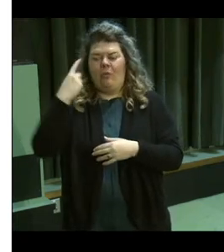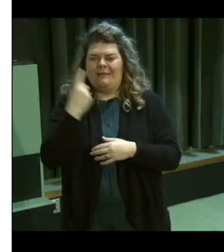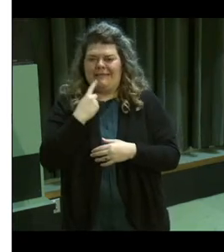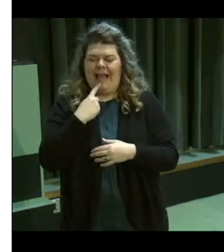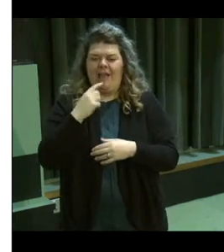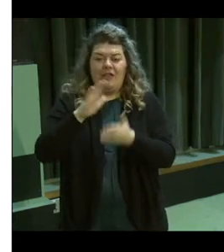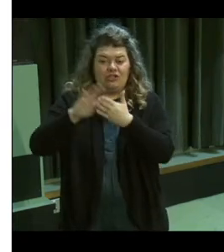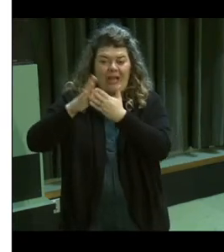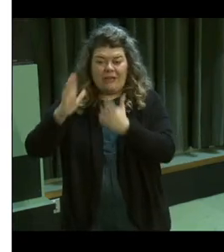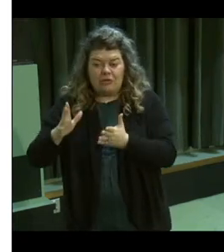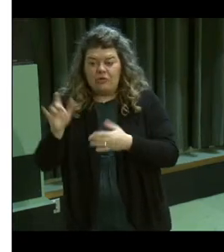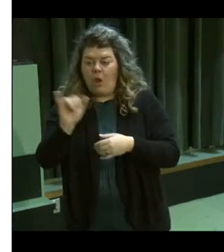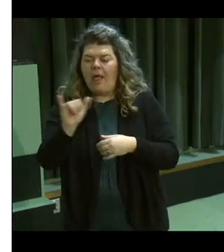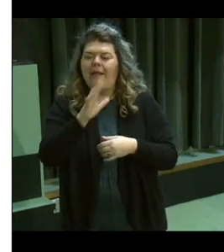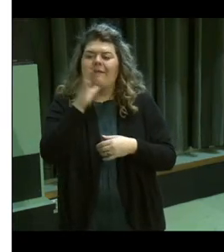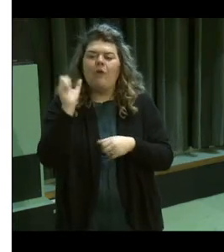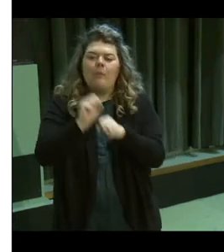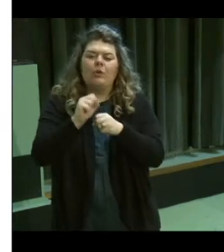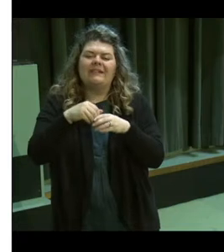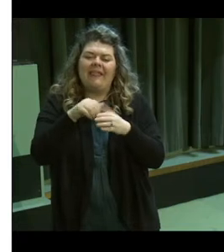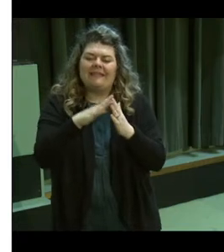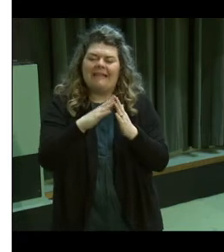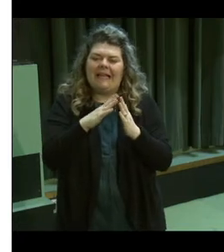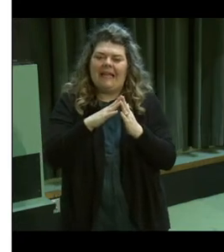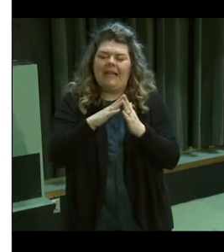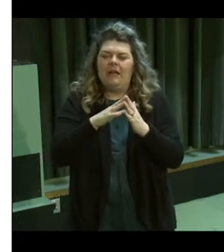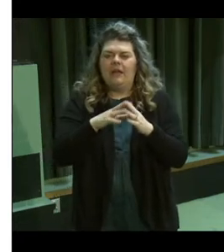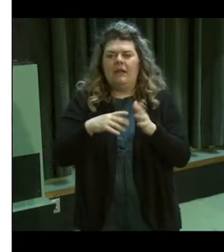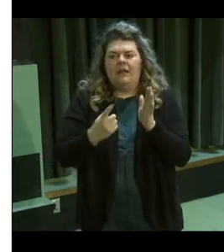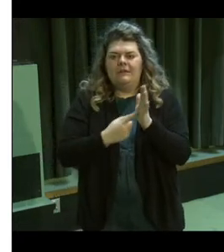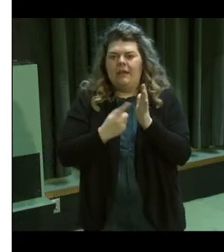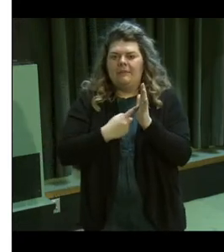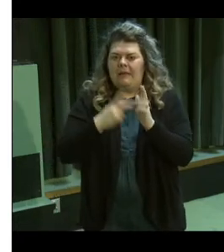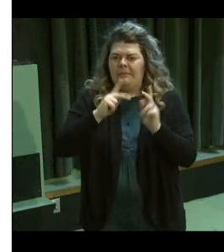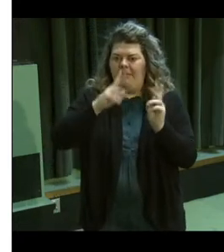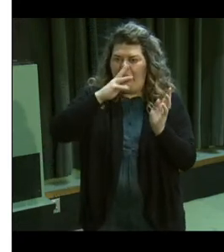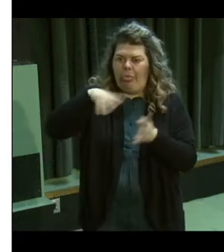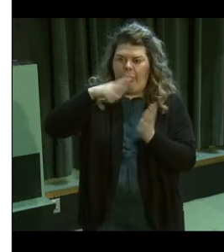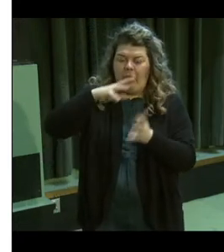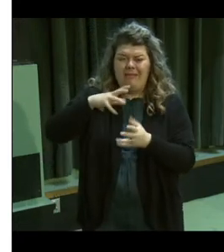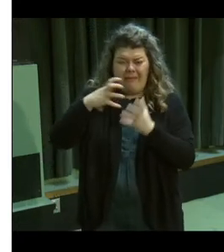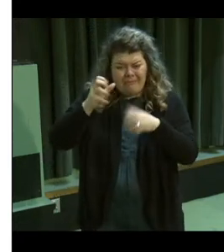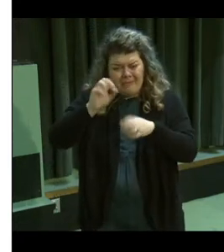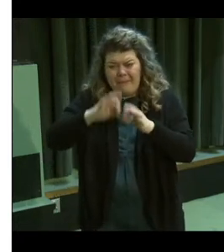that the janitors are the farm workers of the cities, because